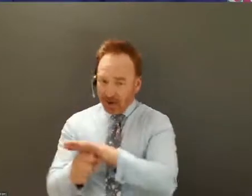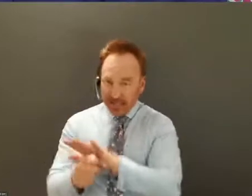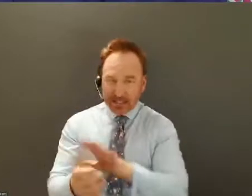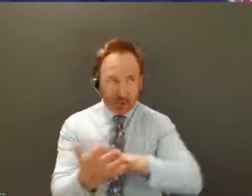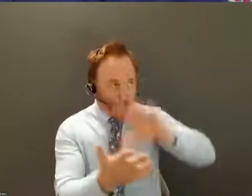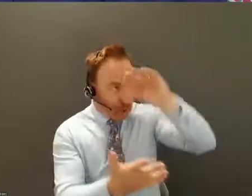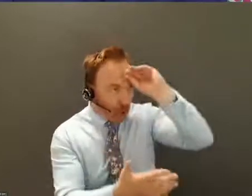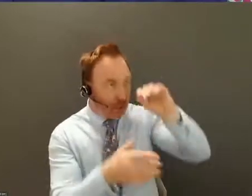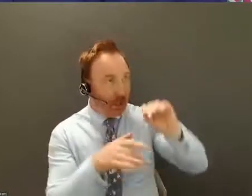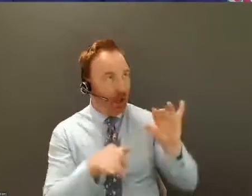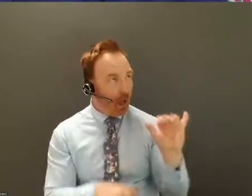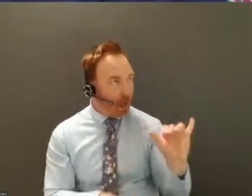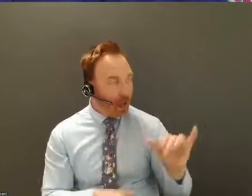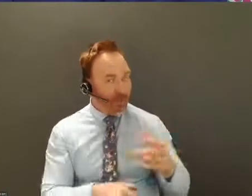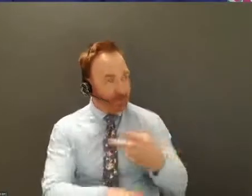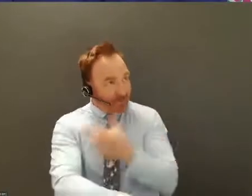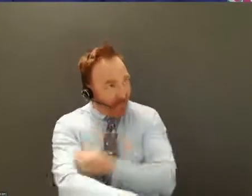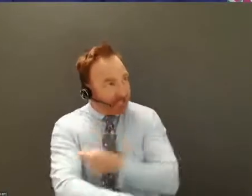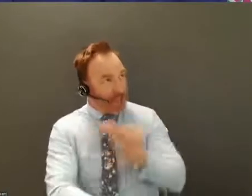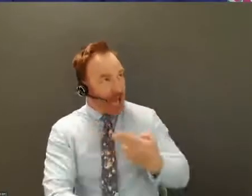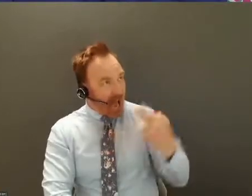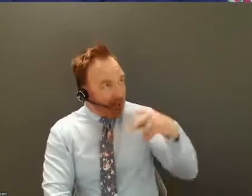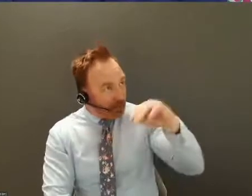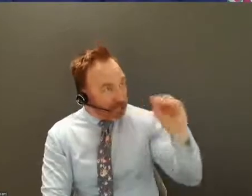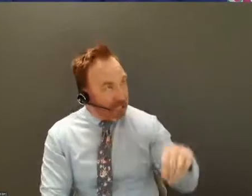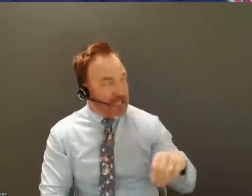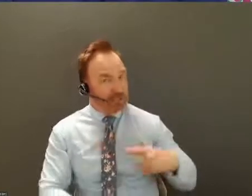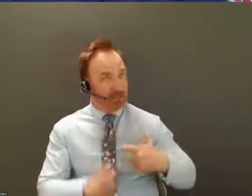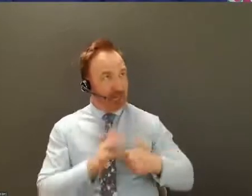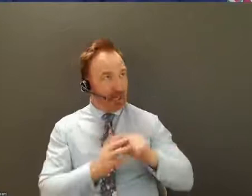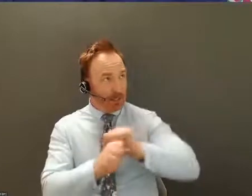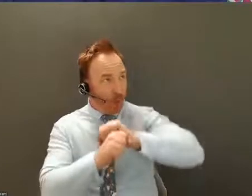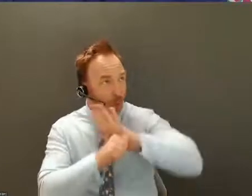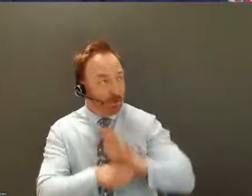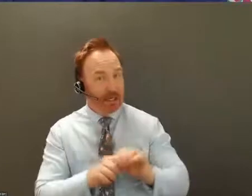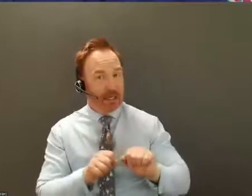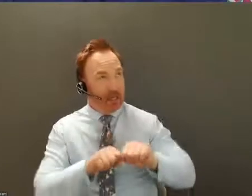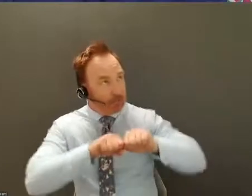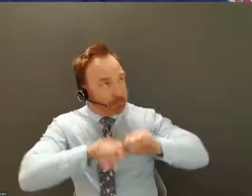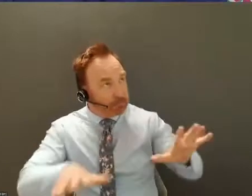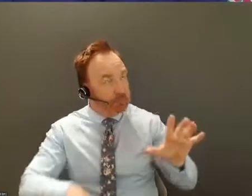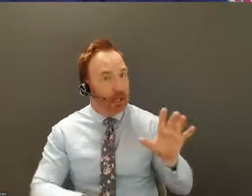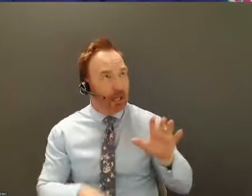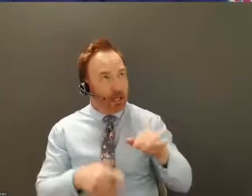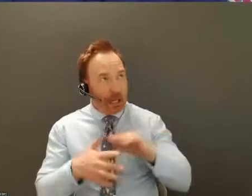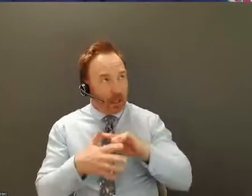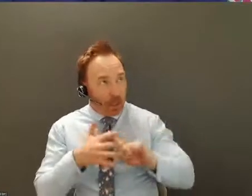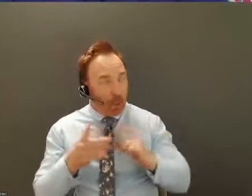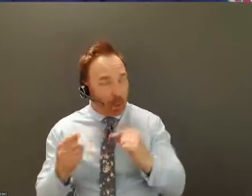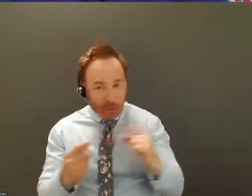which is why a following of safety protocols is going to be so important but with careful